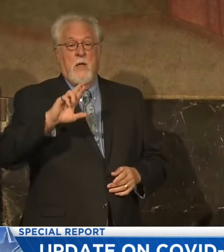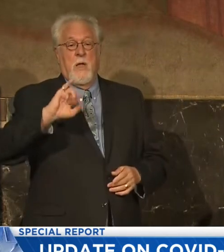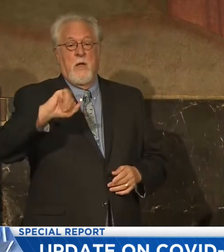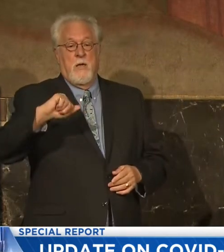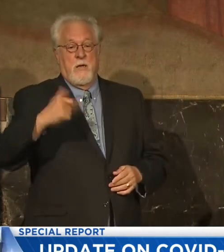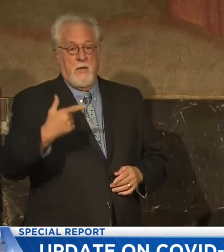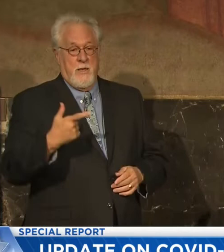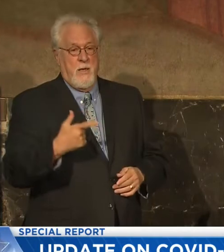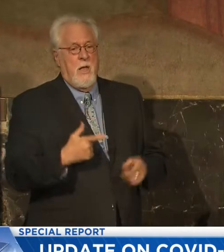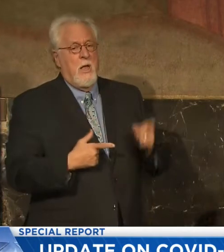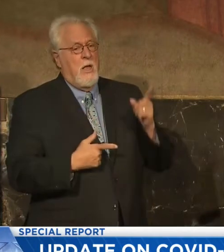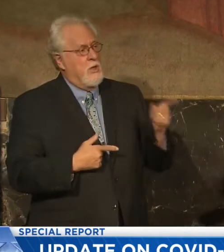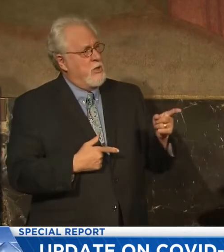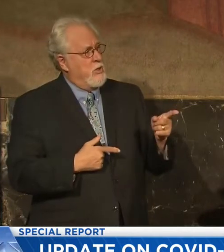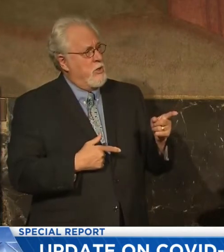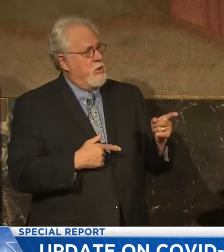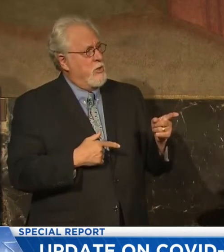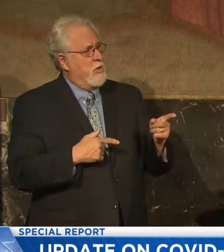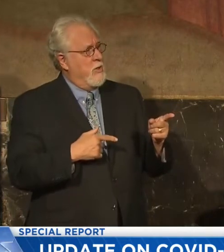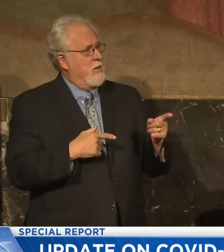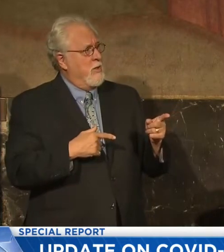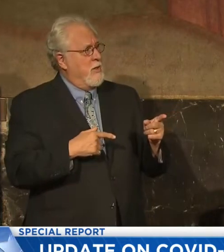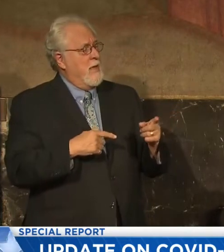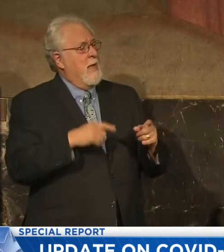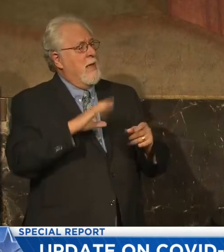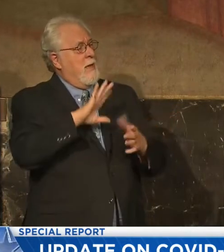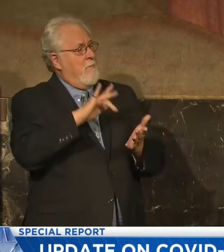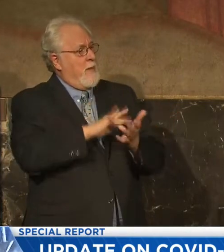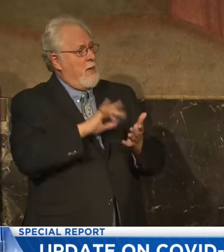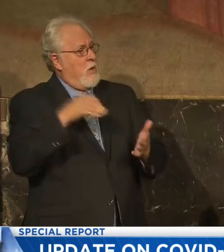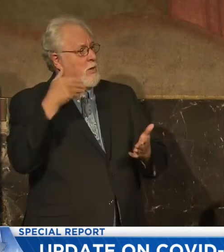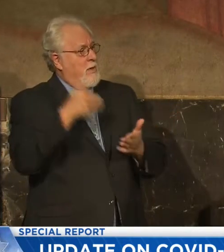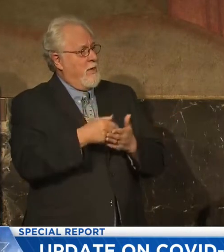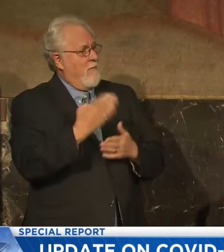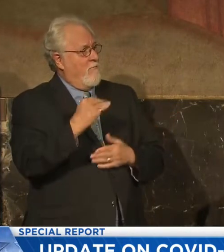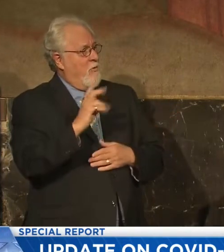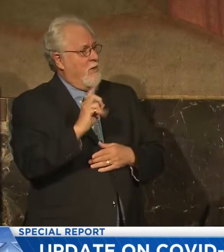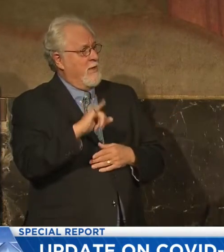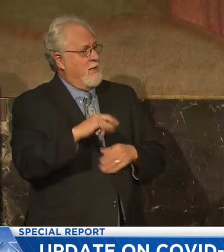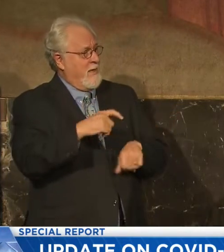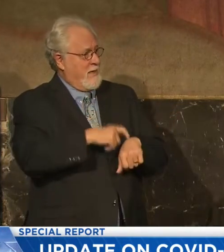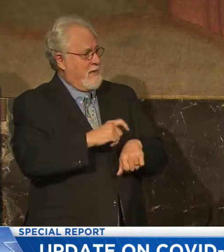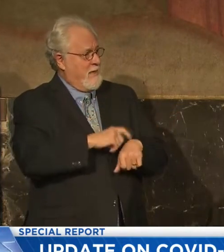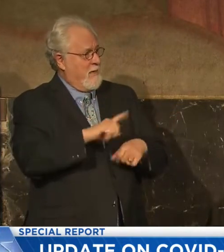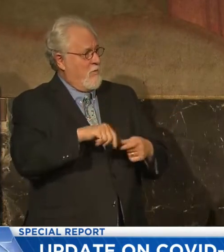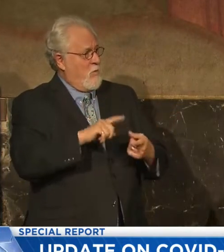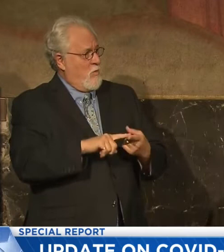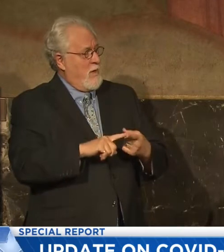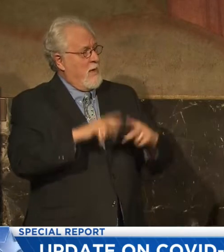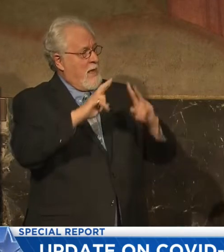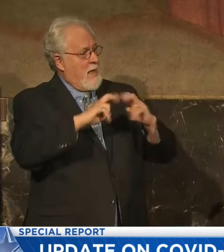QUESTIONS? NOT AT THIS TIME. OKAY. SO WITH THAT, WE'LL TAKE YOUR QUESTIONS NOW.